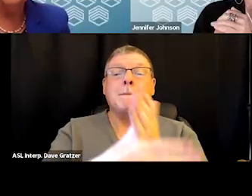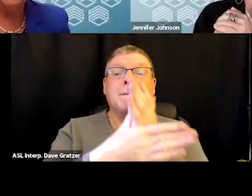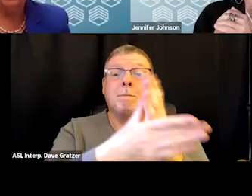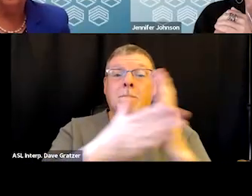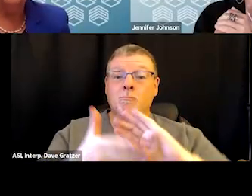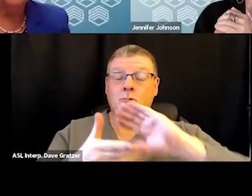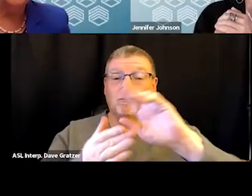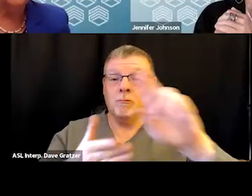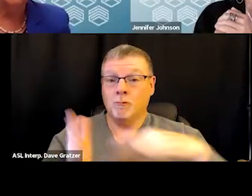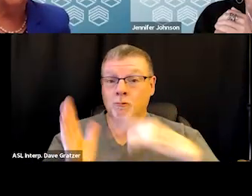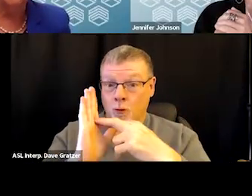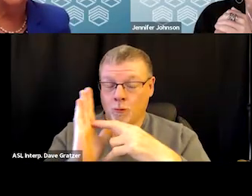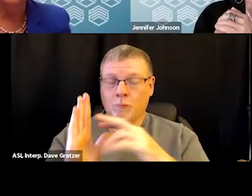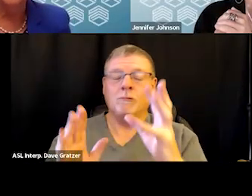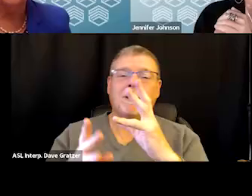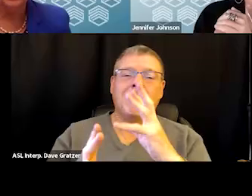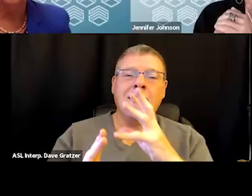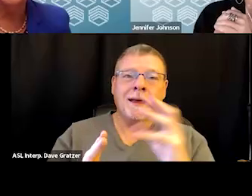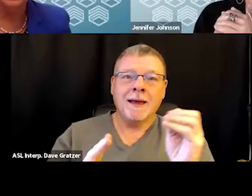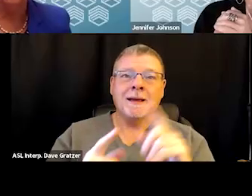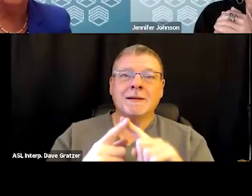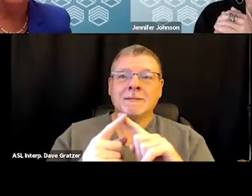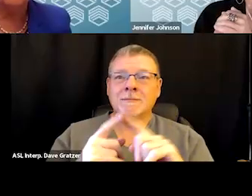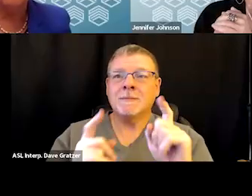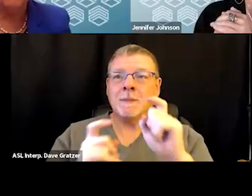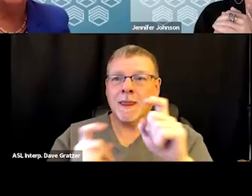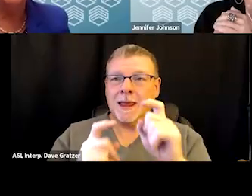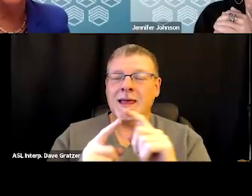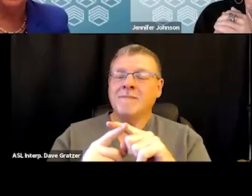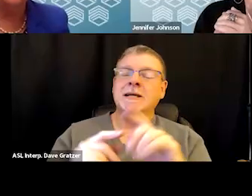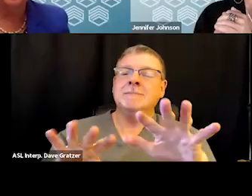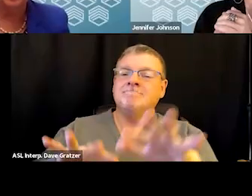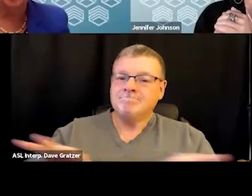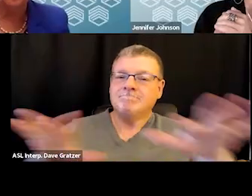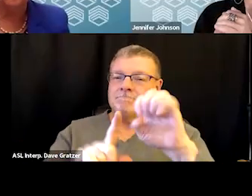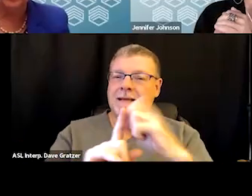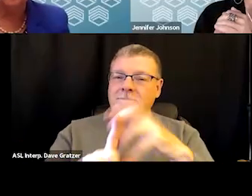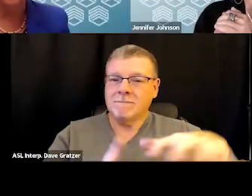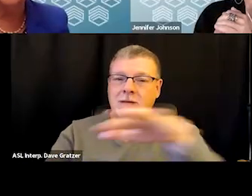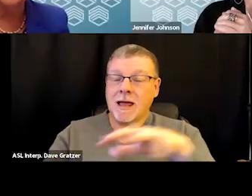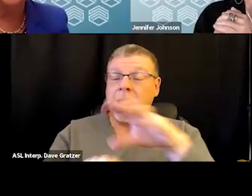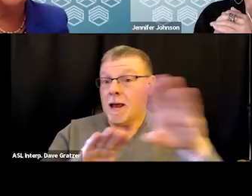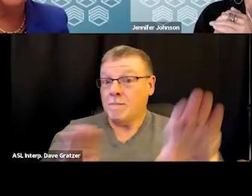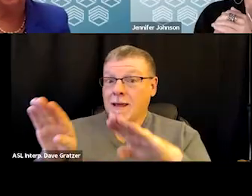and, um, the, the given, um, temperament and behavior of, uh, the participants